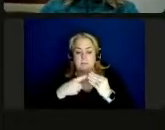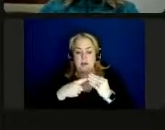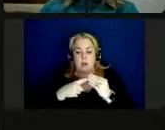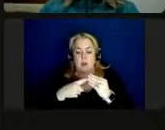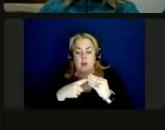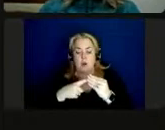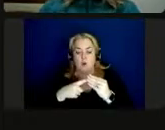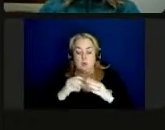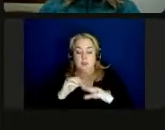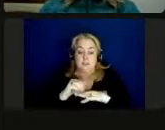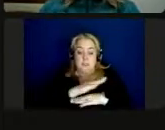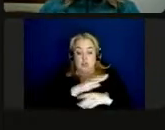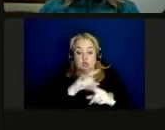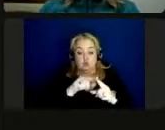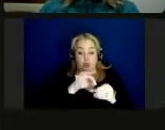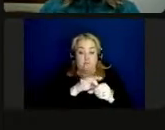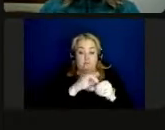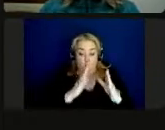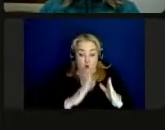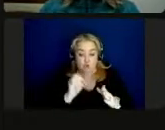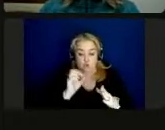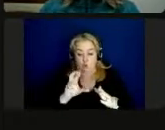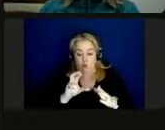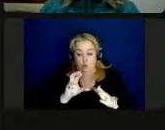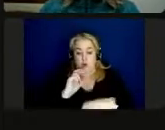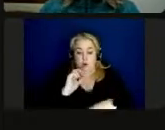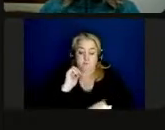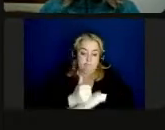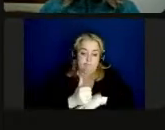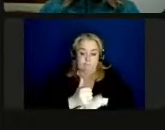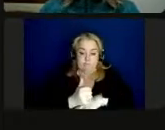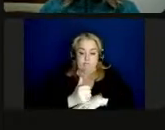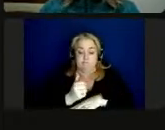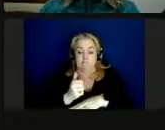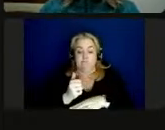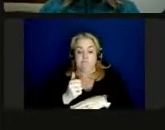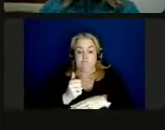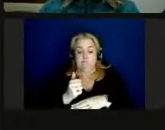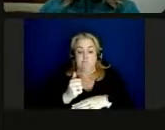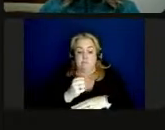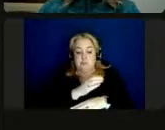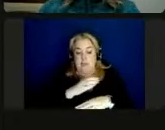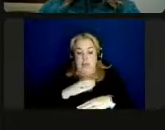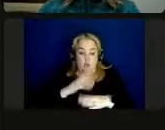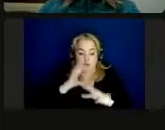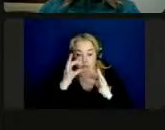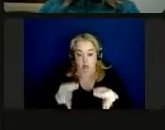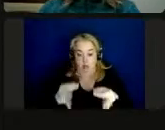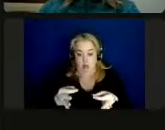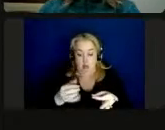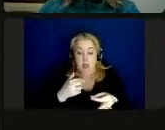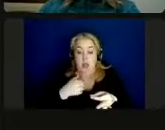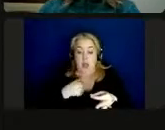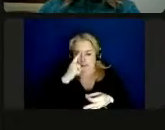WE TLKED ABOUT US AND WE WERE TALKING. ARE YOU ALL WE'RE TALKING ABOUT